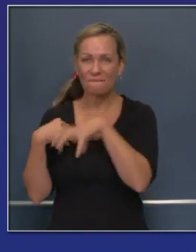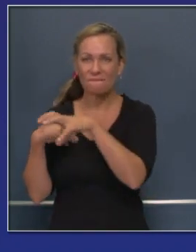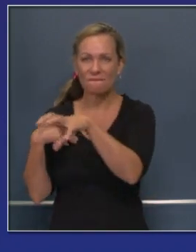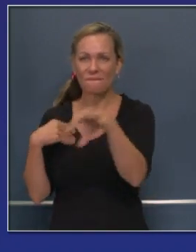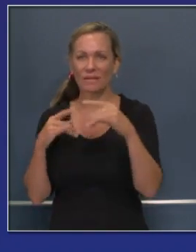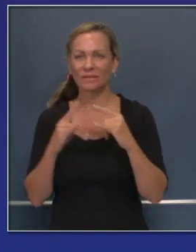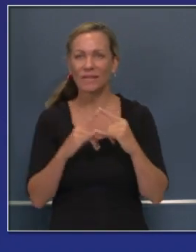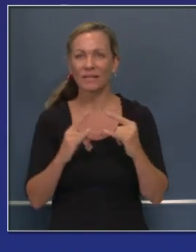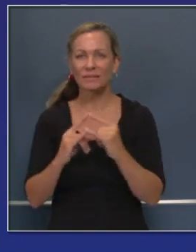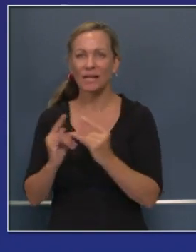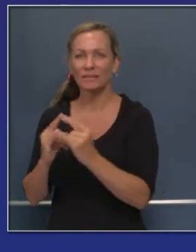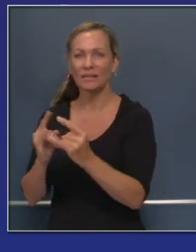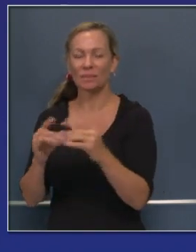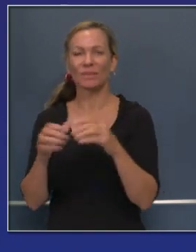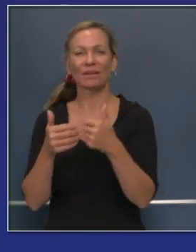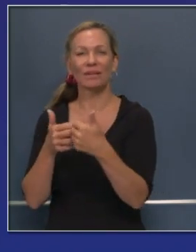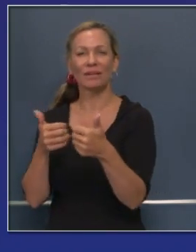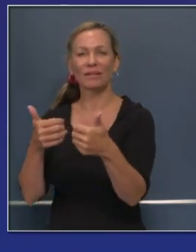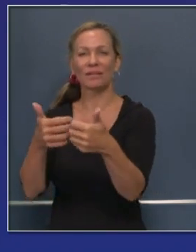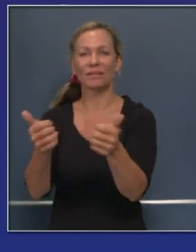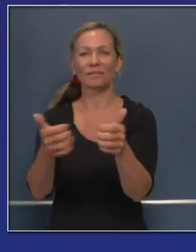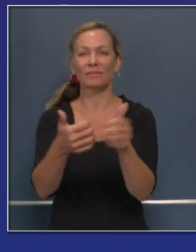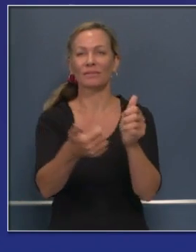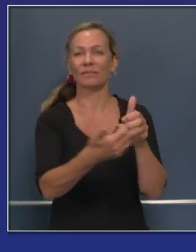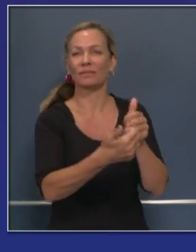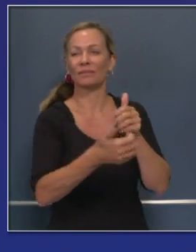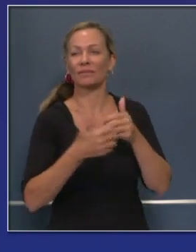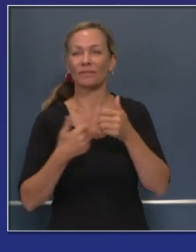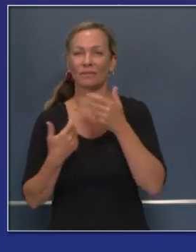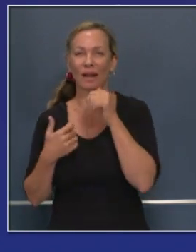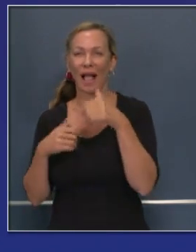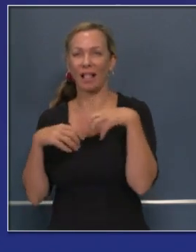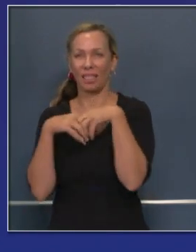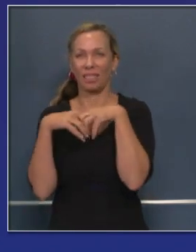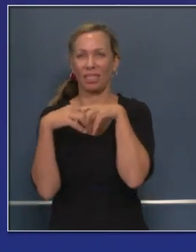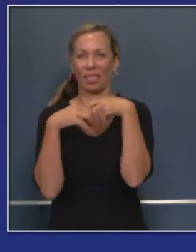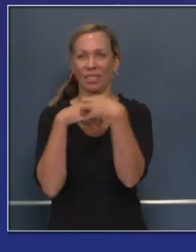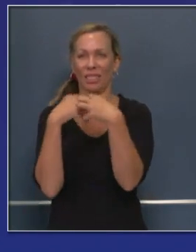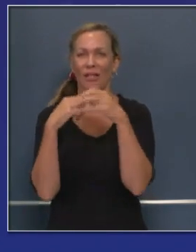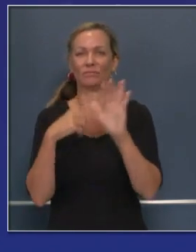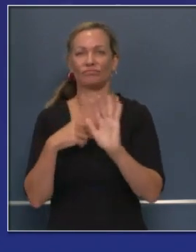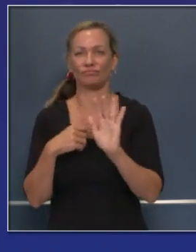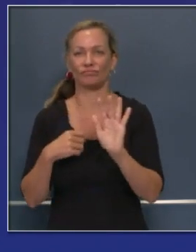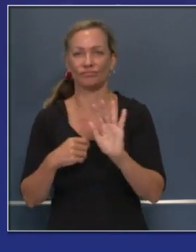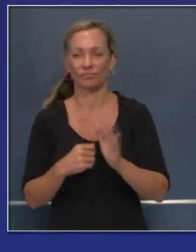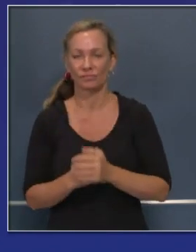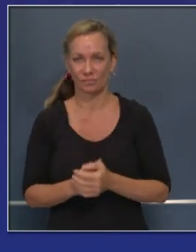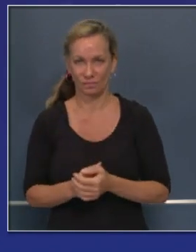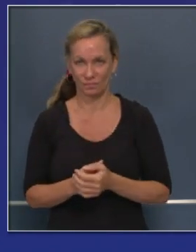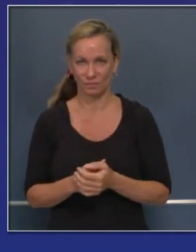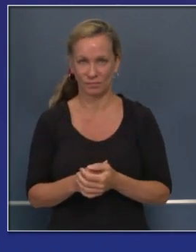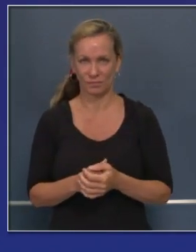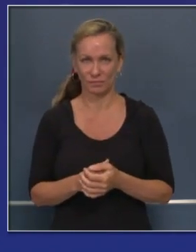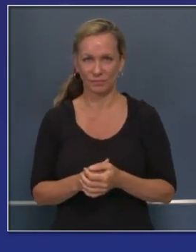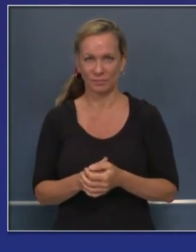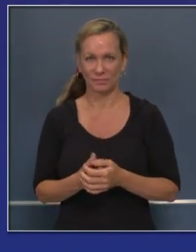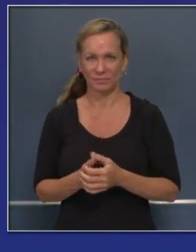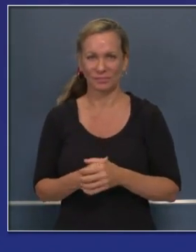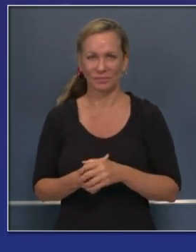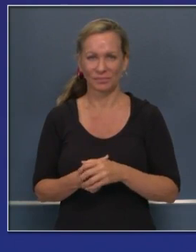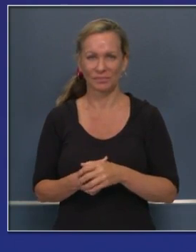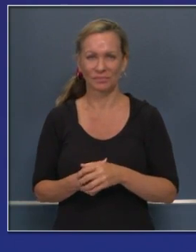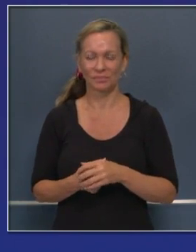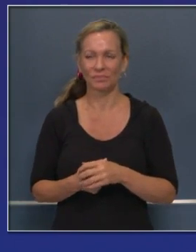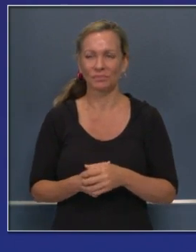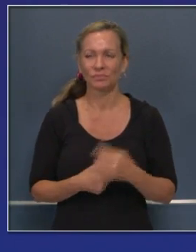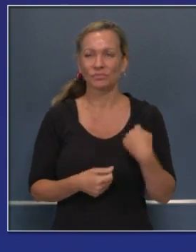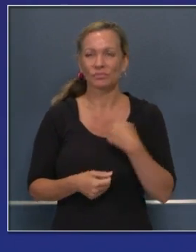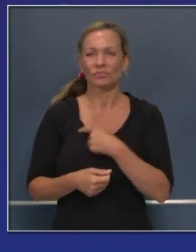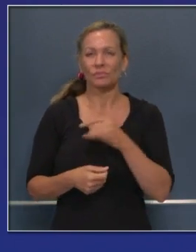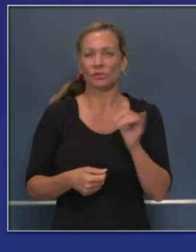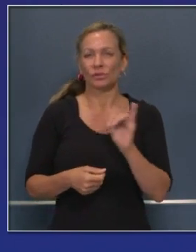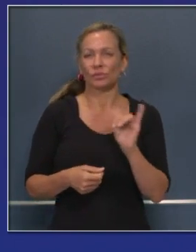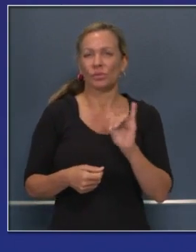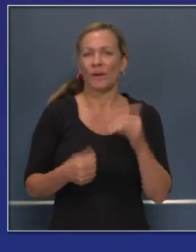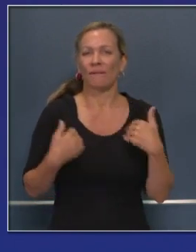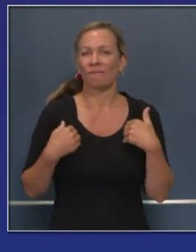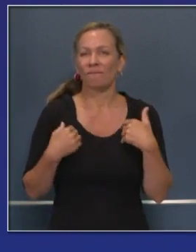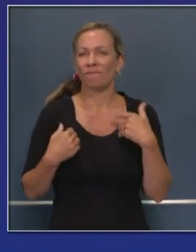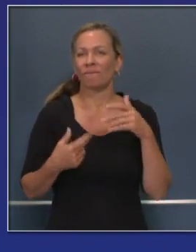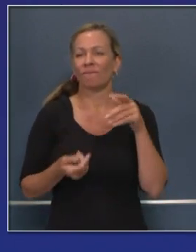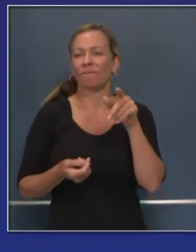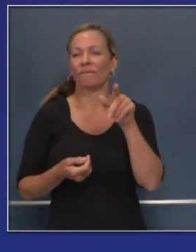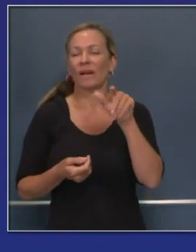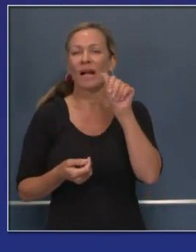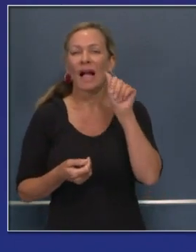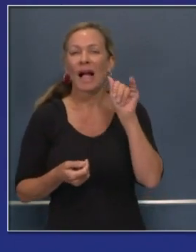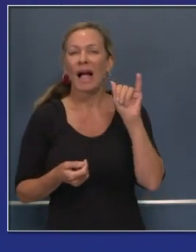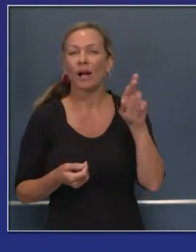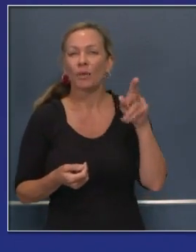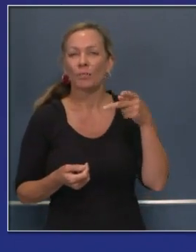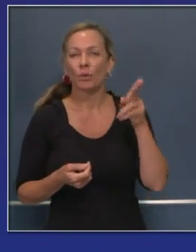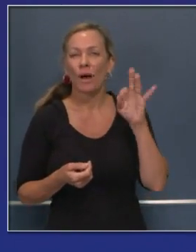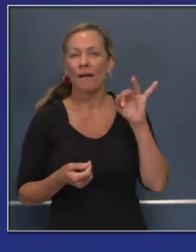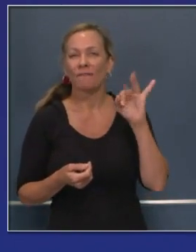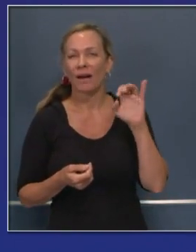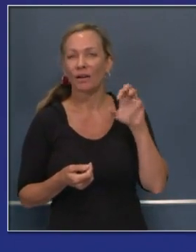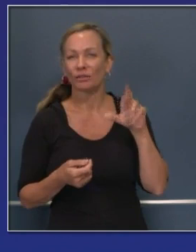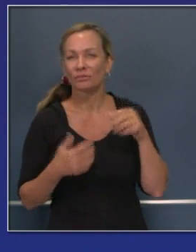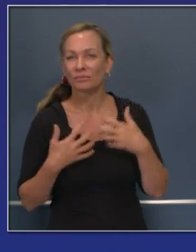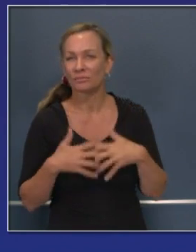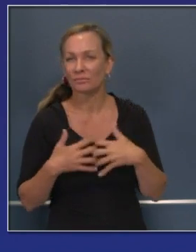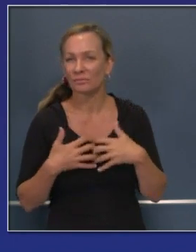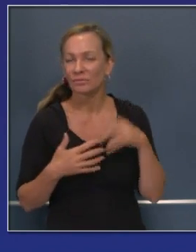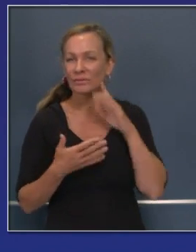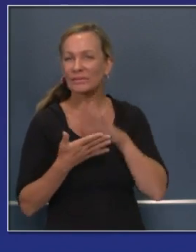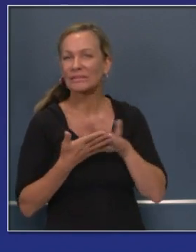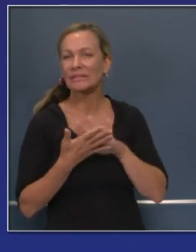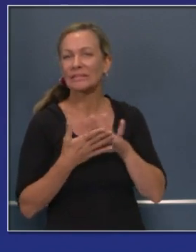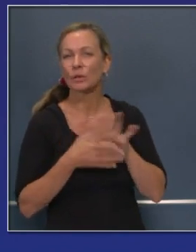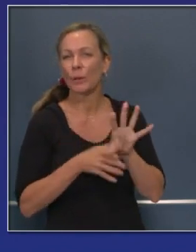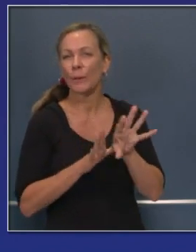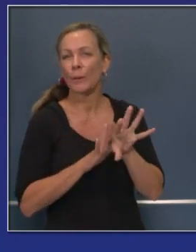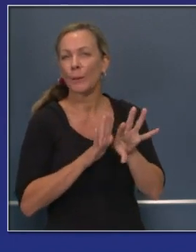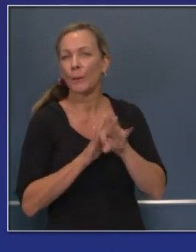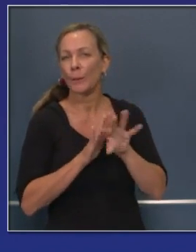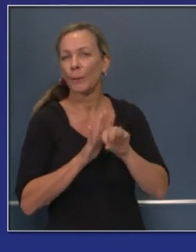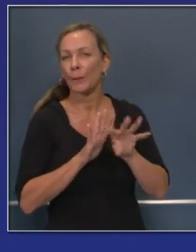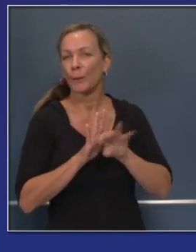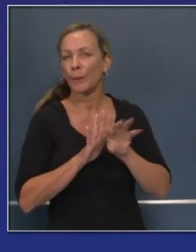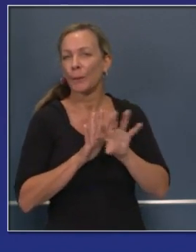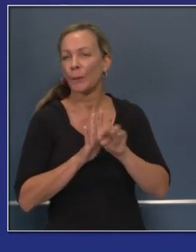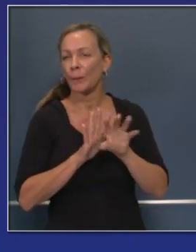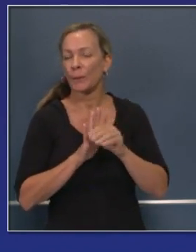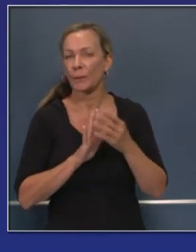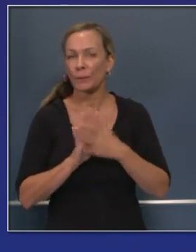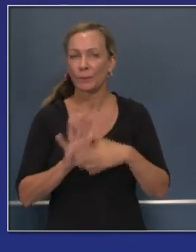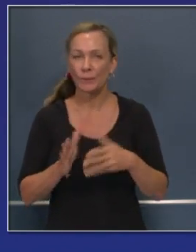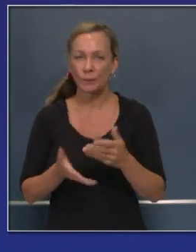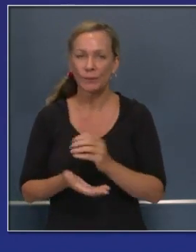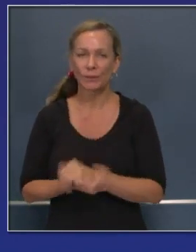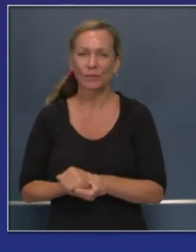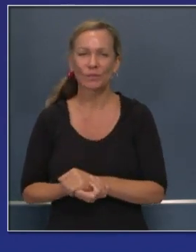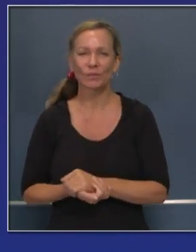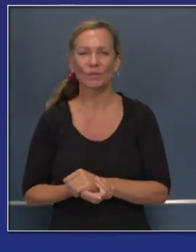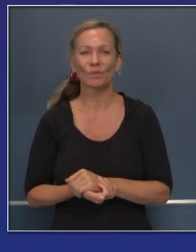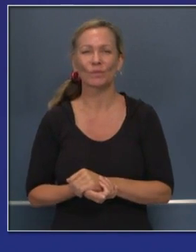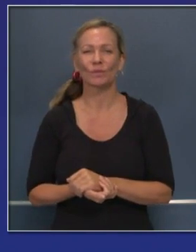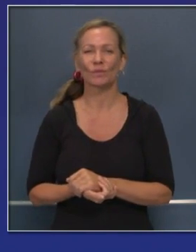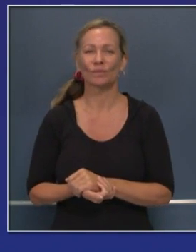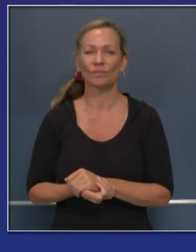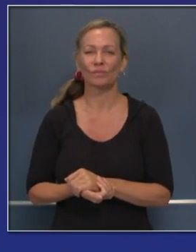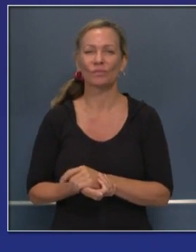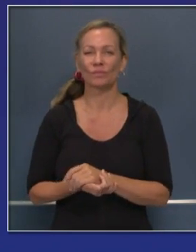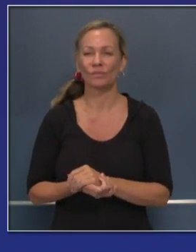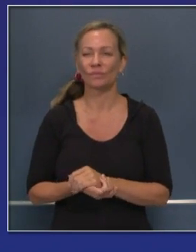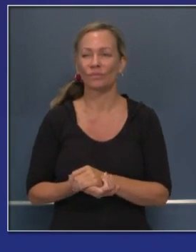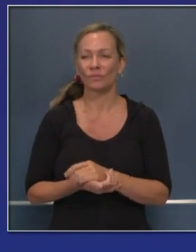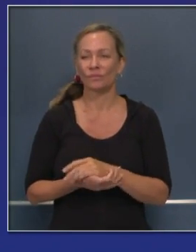YOU WILL SEE TENTS IN THESE FACILITIES THAT WILL ALLOW US TO COHORT FAMILIES AND INDIVIDUALS SO THEY CAN BE MORE APPROPRIATELY SOCIALLY DISTANCED .